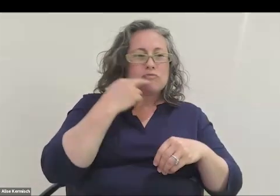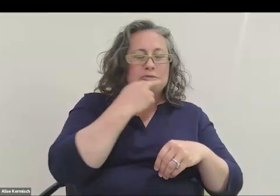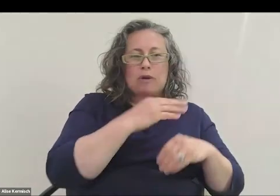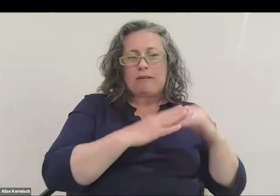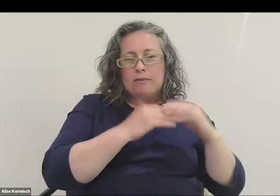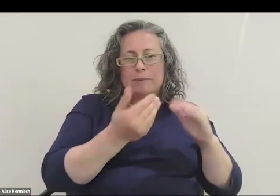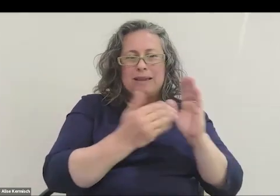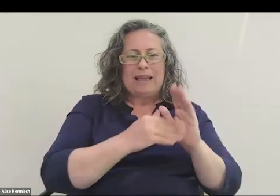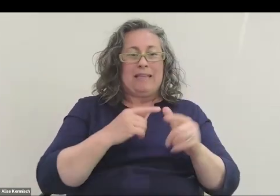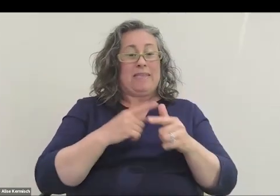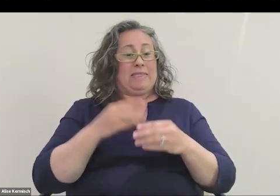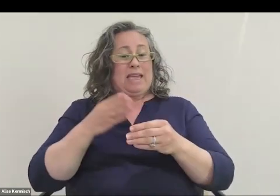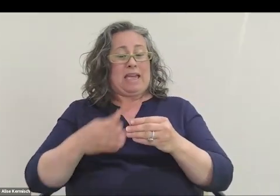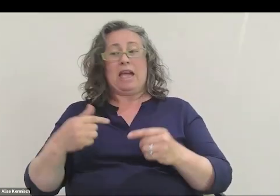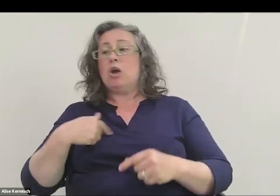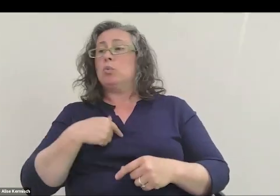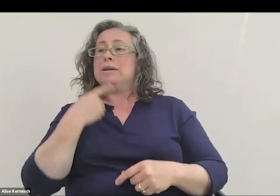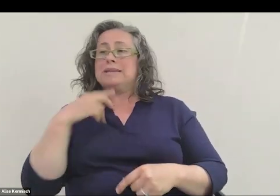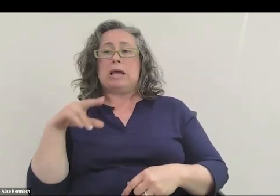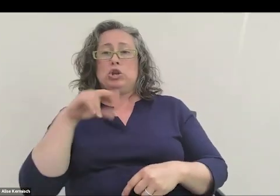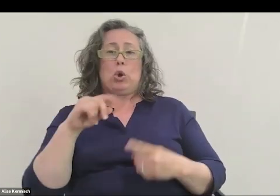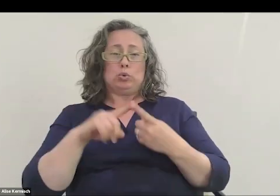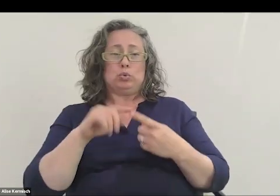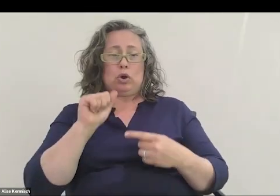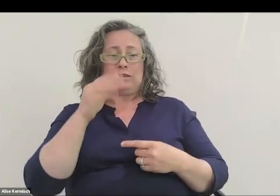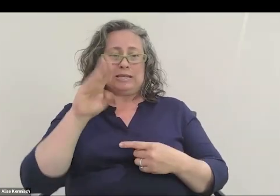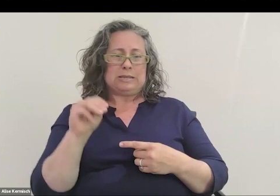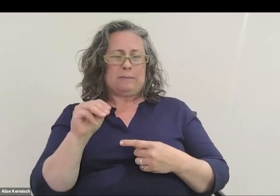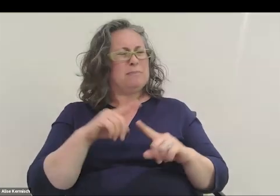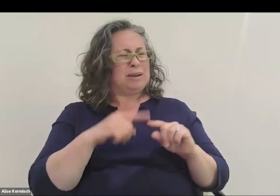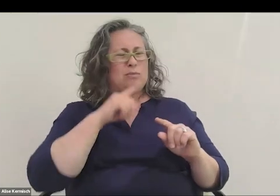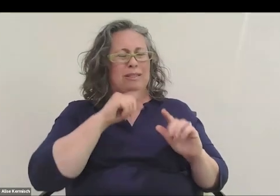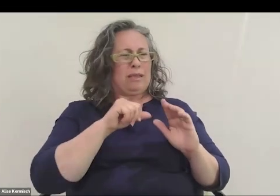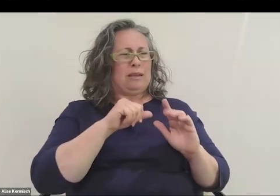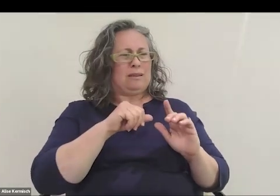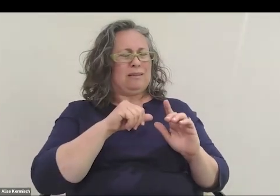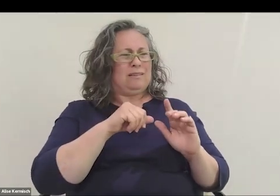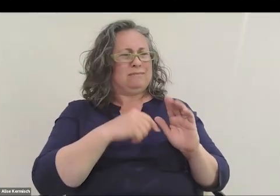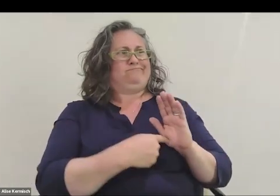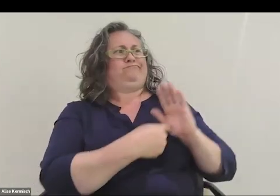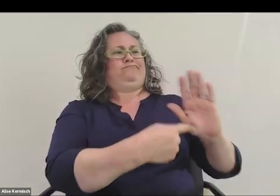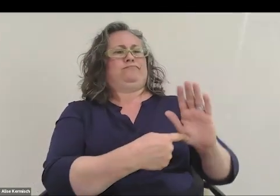The end is like, "Oh, and we say no to autism," but it persponifies disability to add to the pity